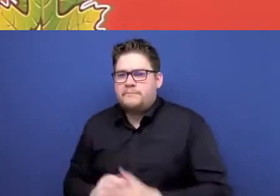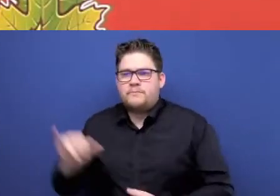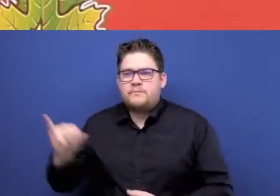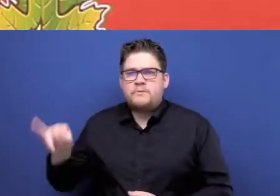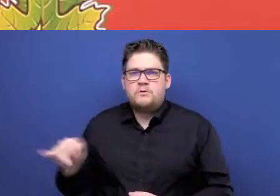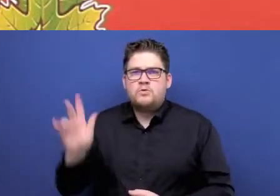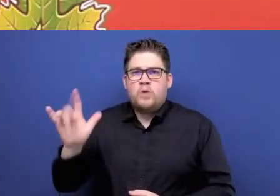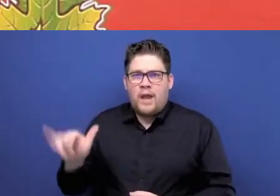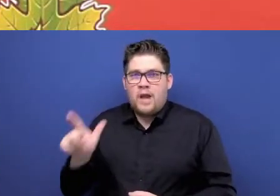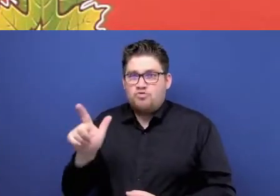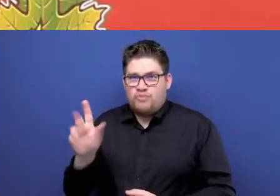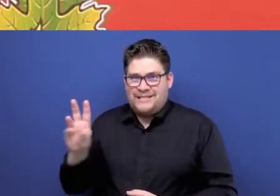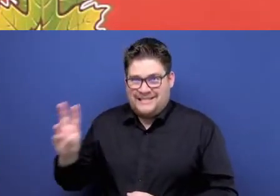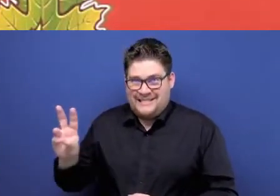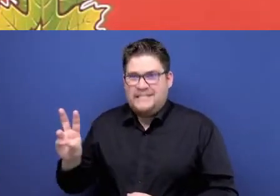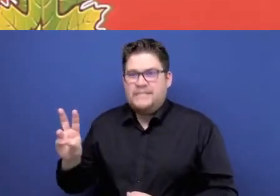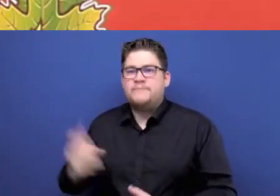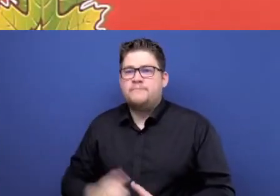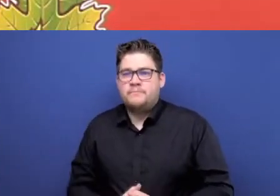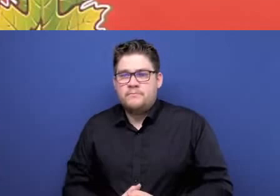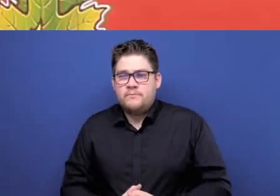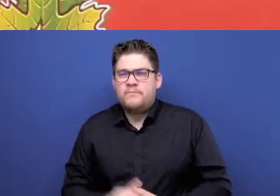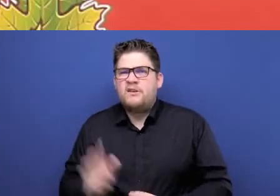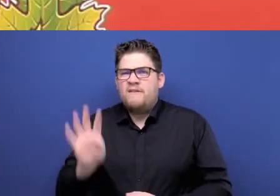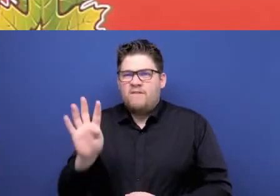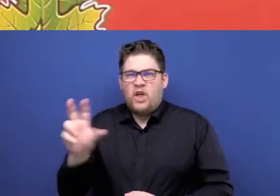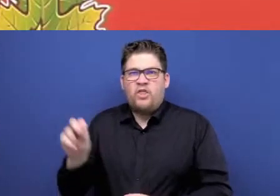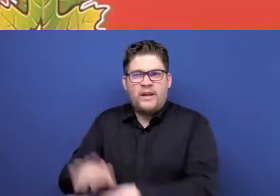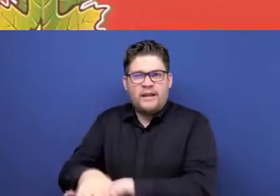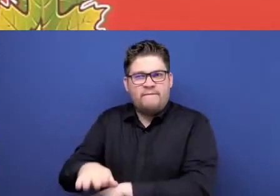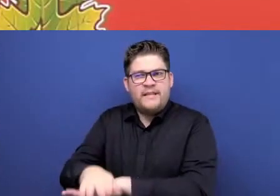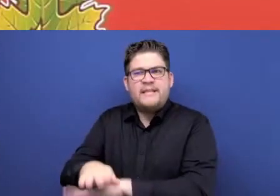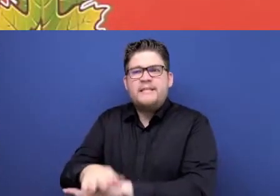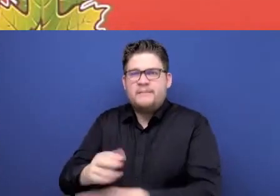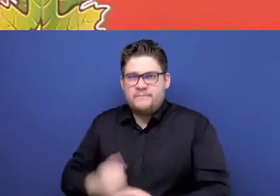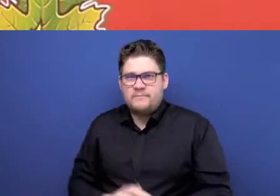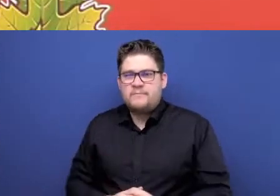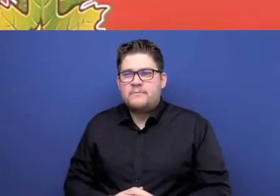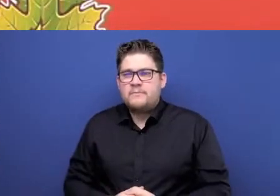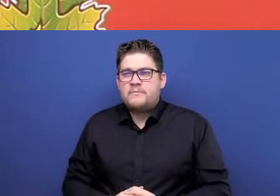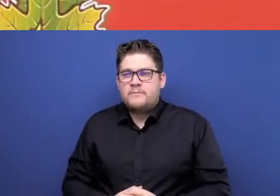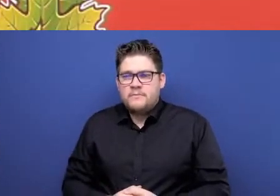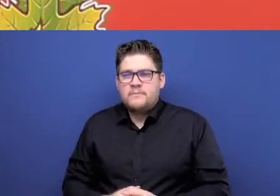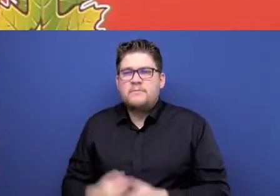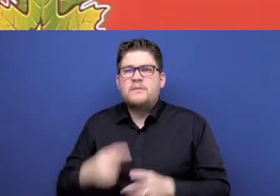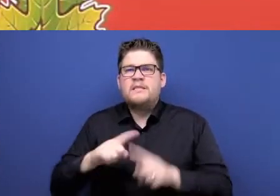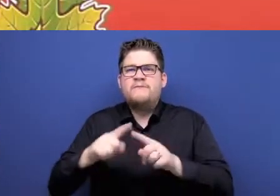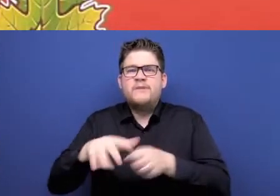it fired about 4:30 P.m. again on July 26 up the bomb B and then the last 15 o'clock near